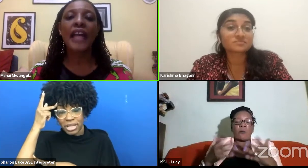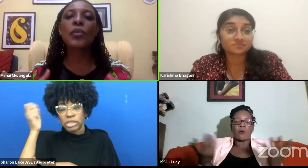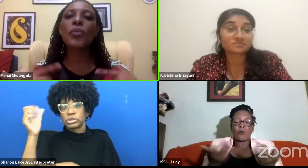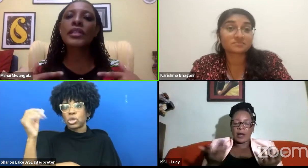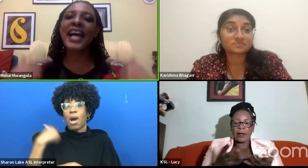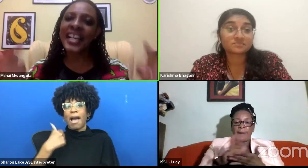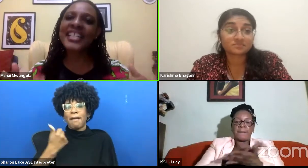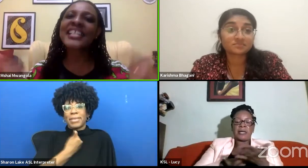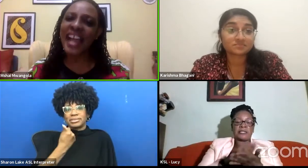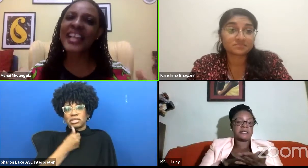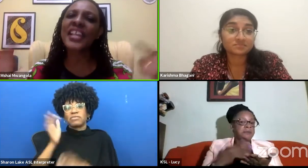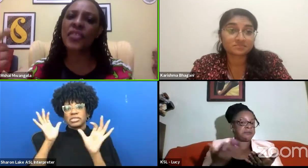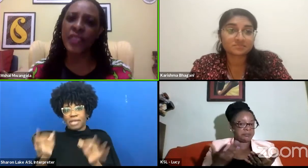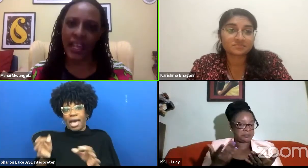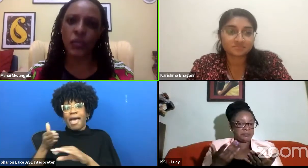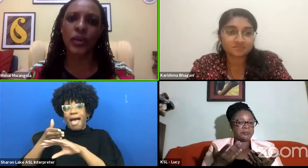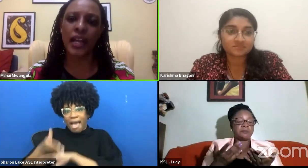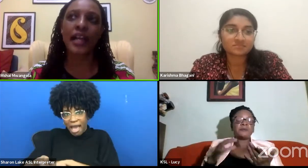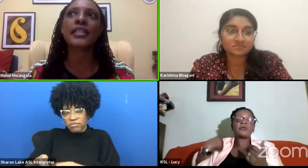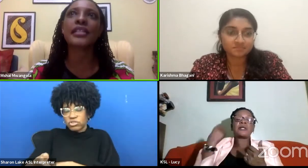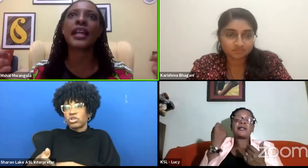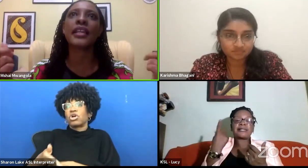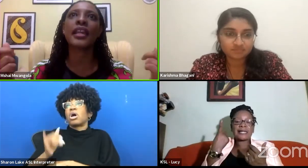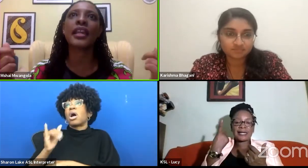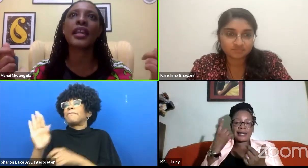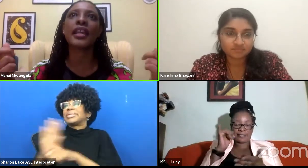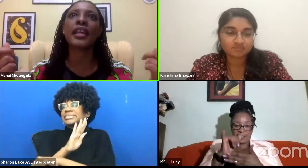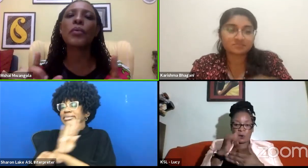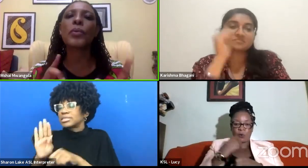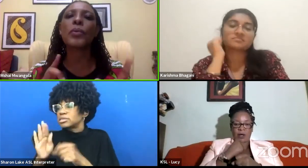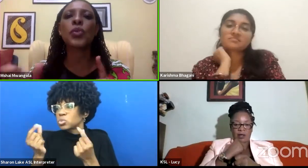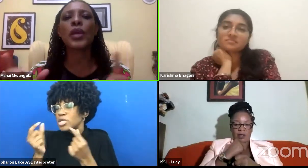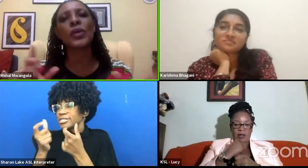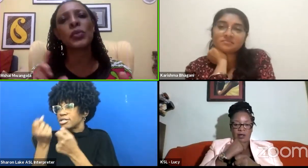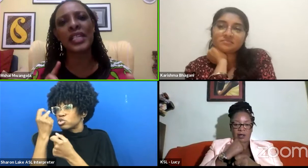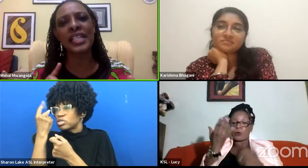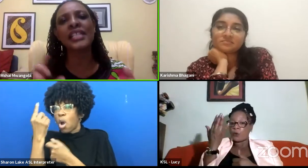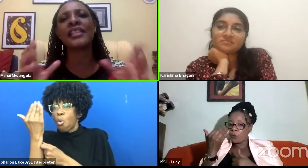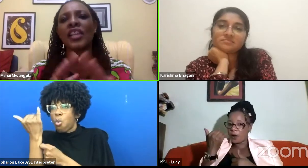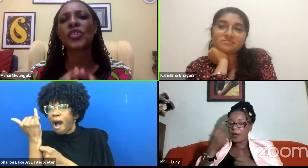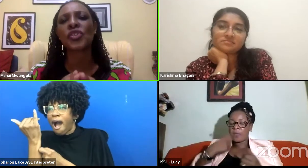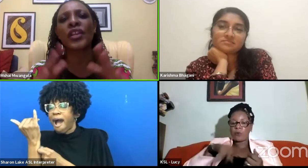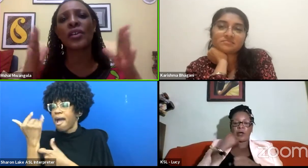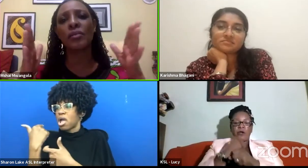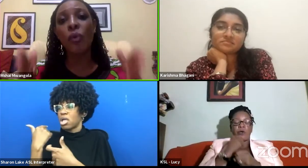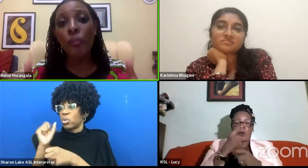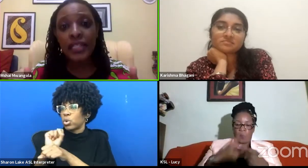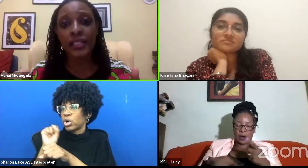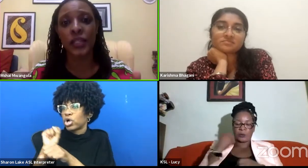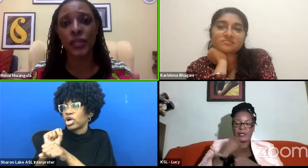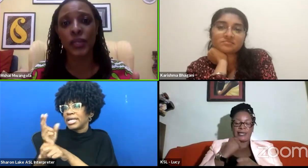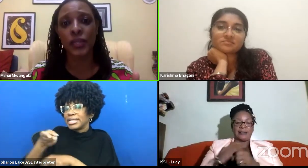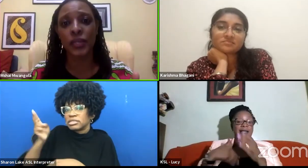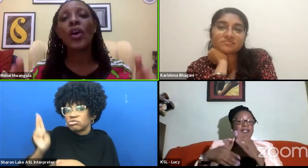And it was understanding that work, understanding why we were doing what we did in the historical moment that we did,